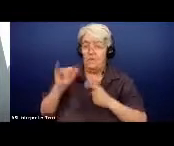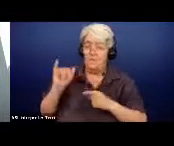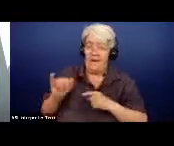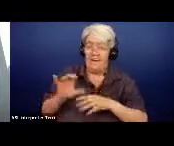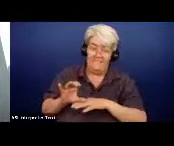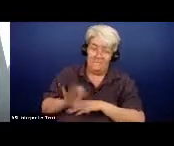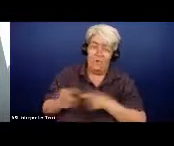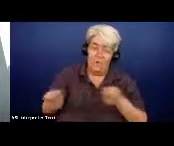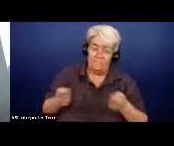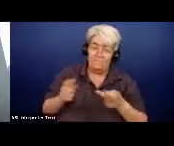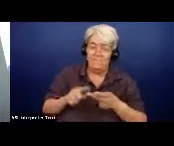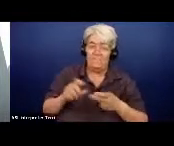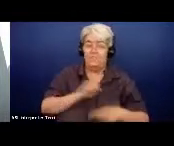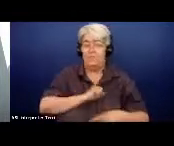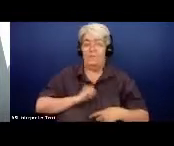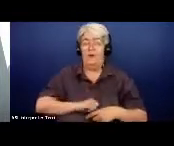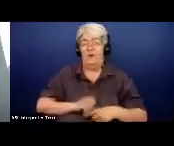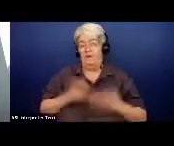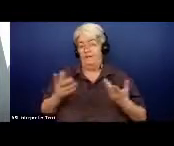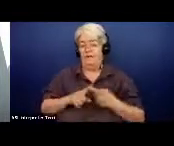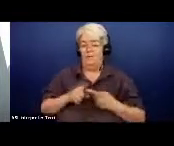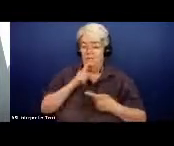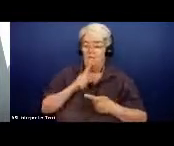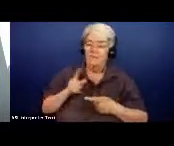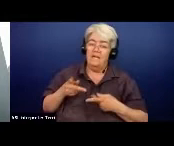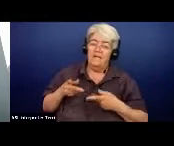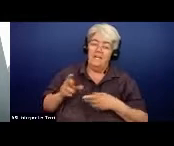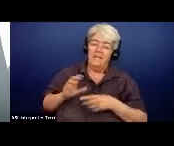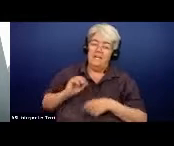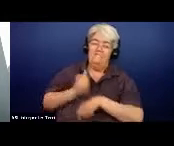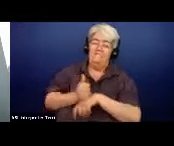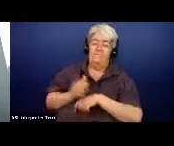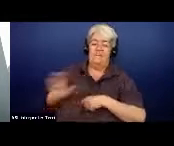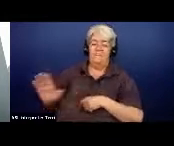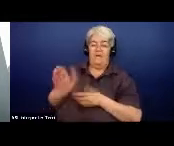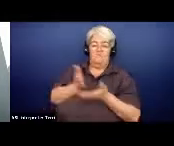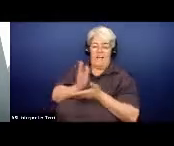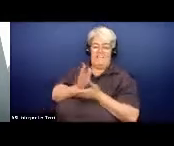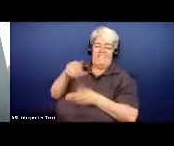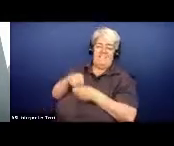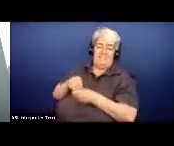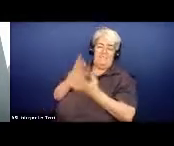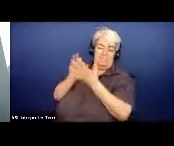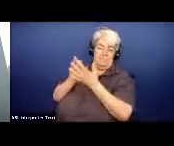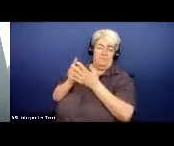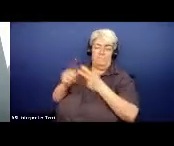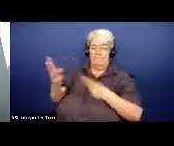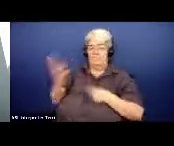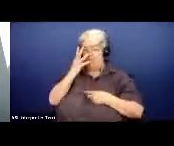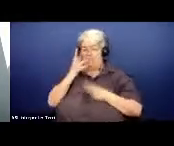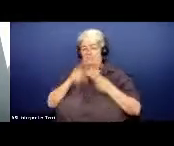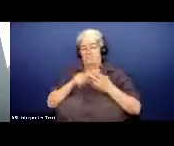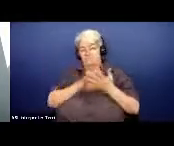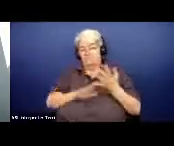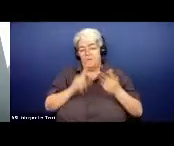the right to people in state prisons and local jails we use the civil rights of institutionalized